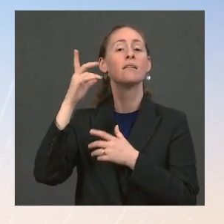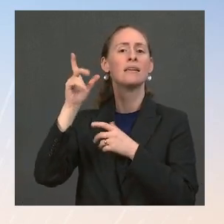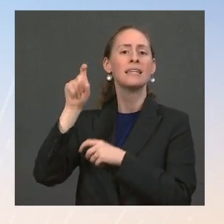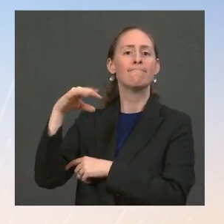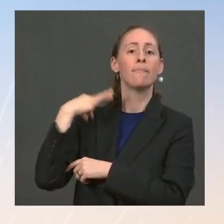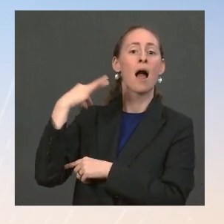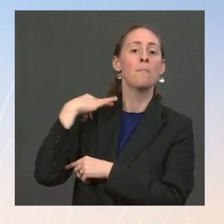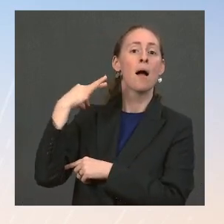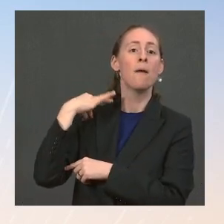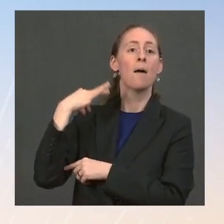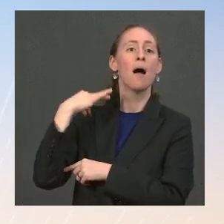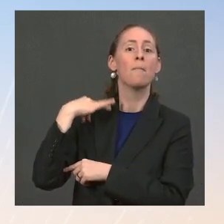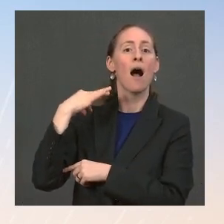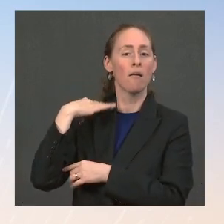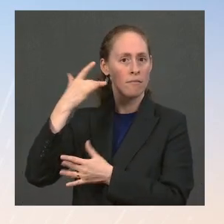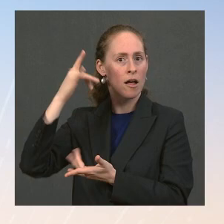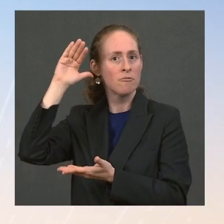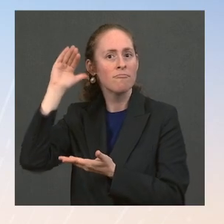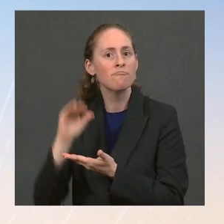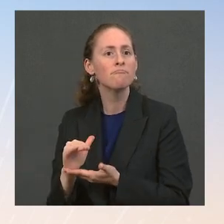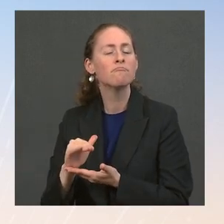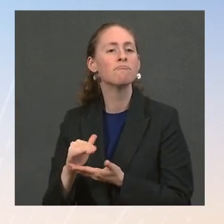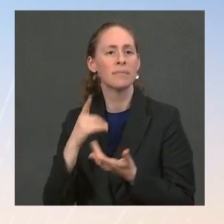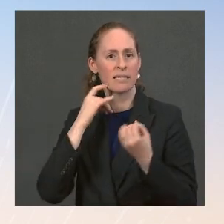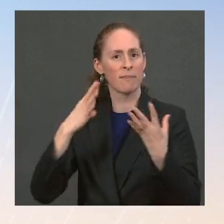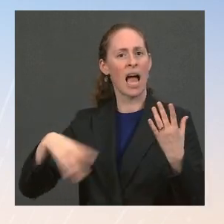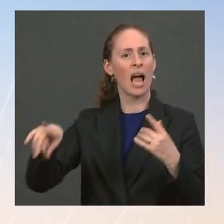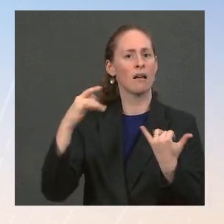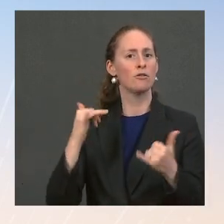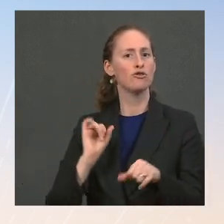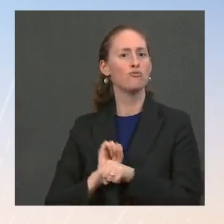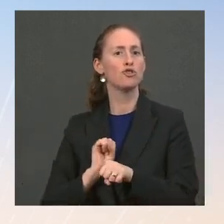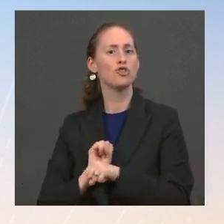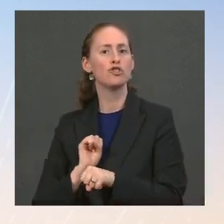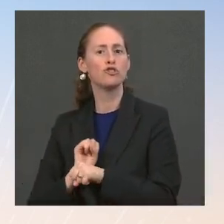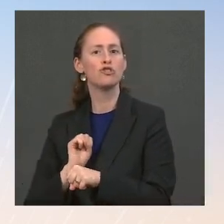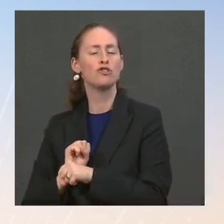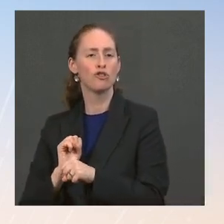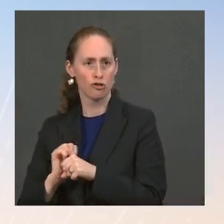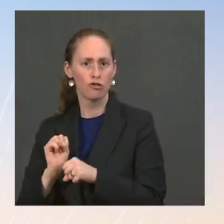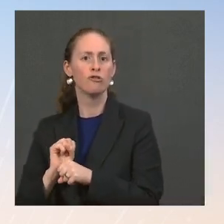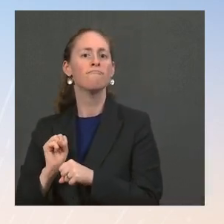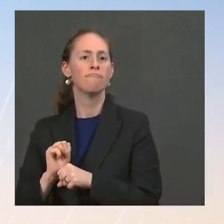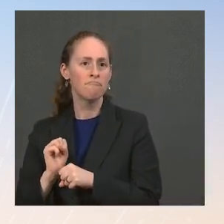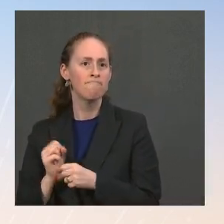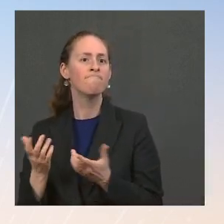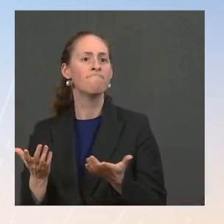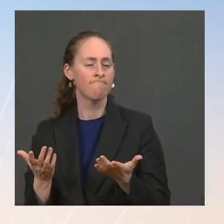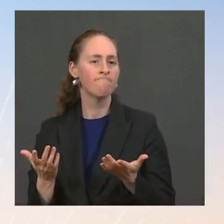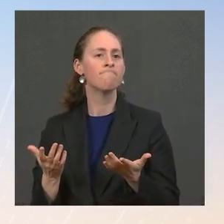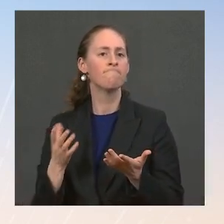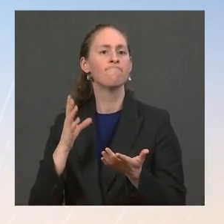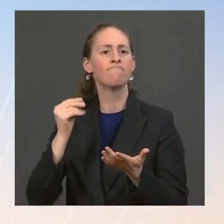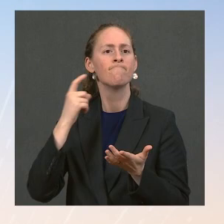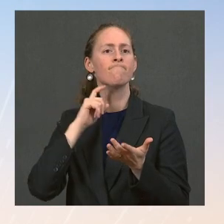created since President Biden took office and wages actually went up month to month from last month to the prior month.